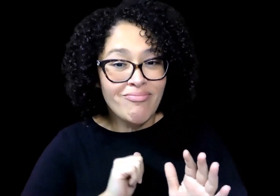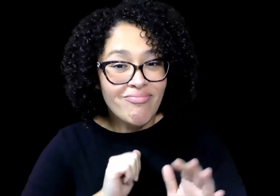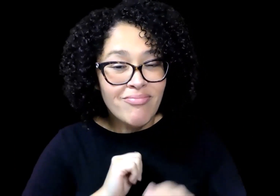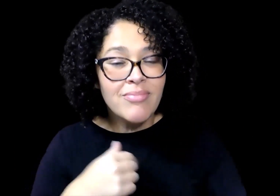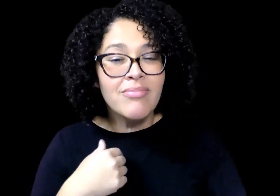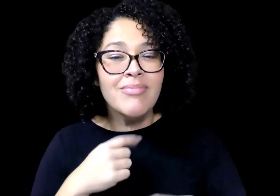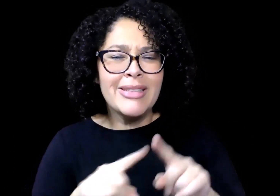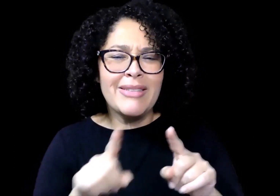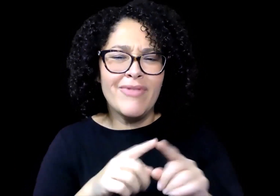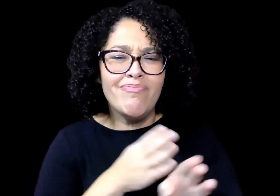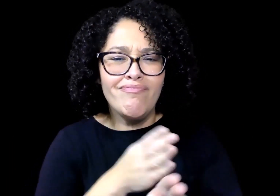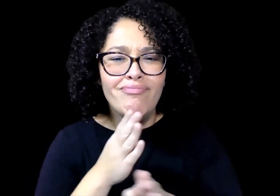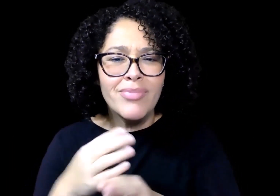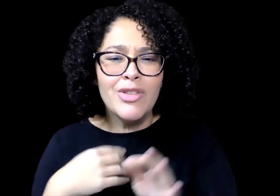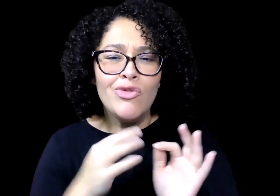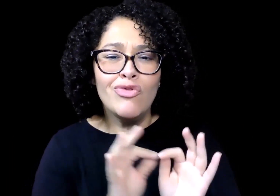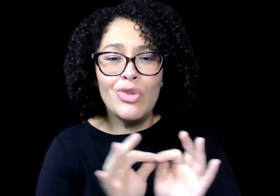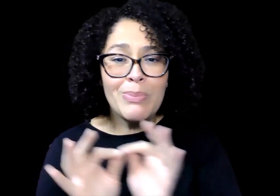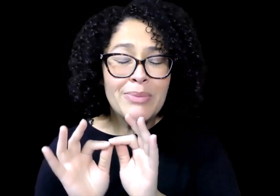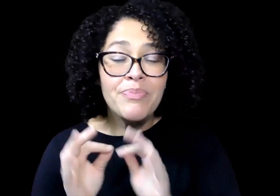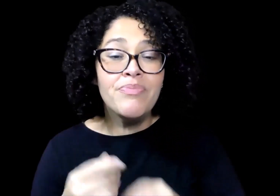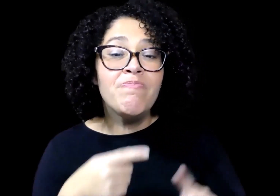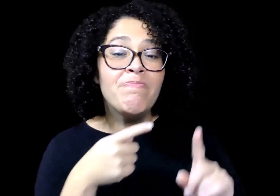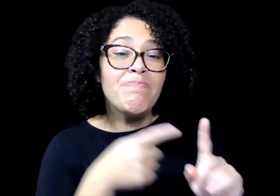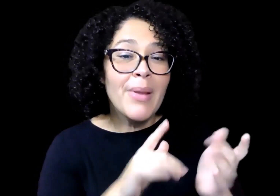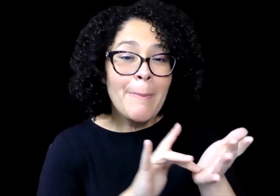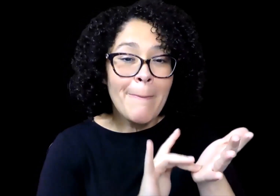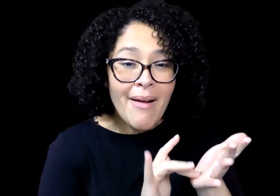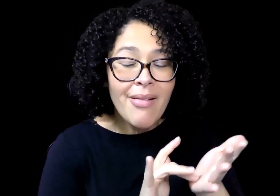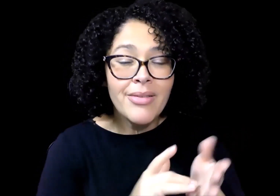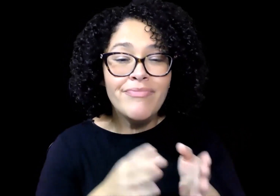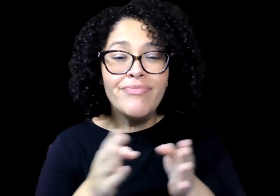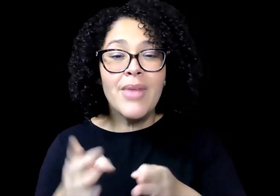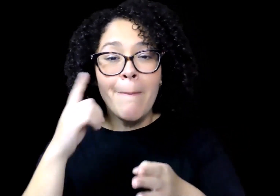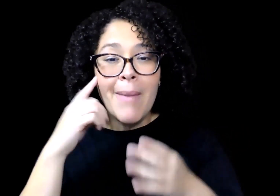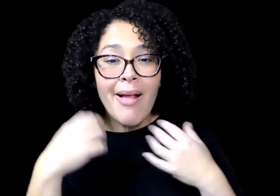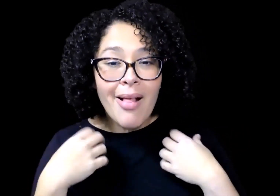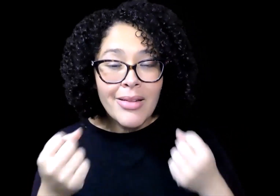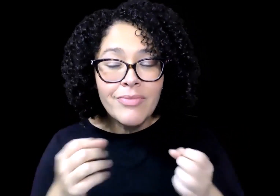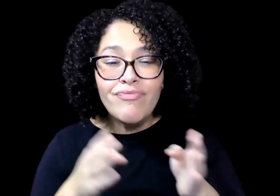I'm also a deaf interpreter and I've interpreted in a number of settings medical